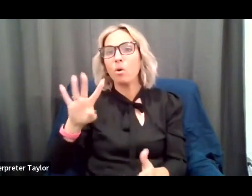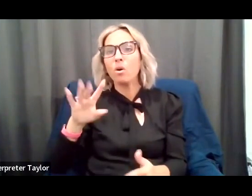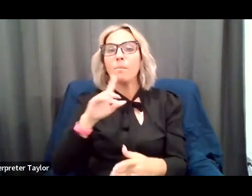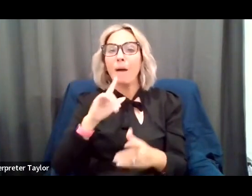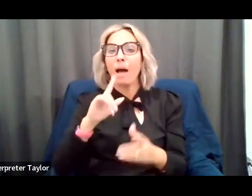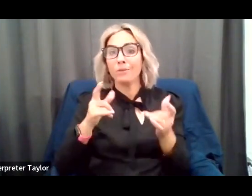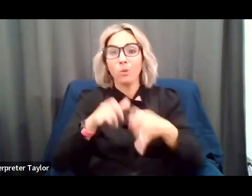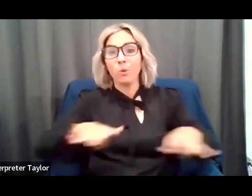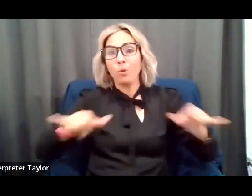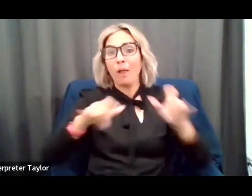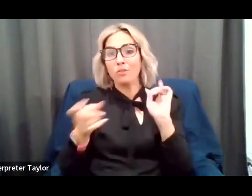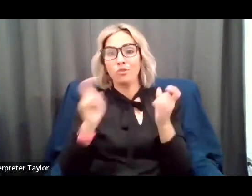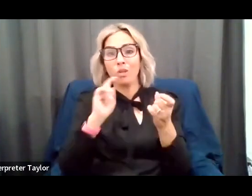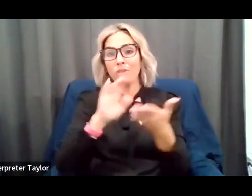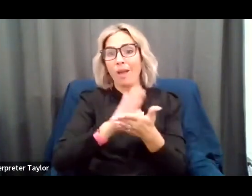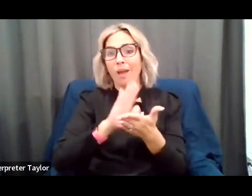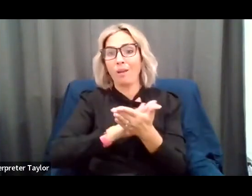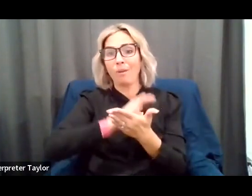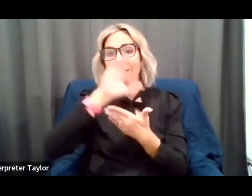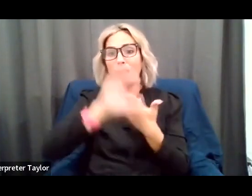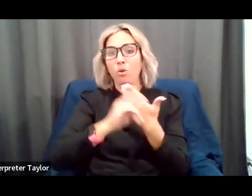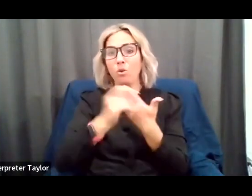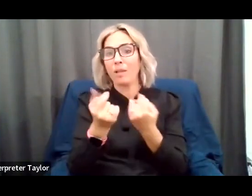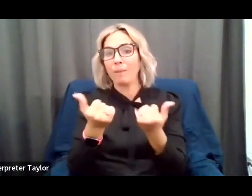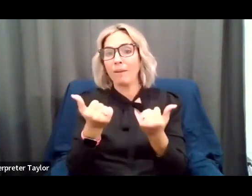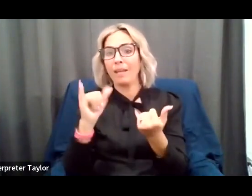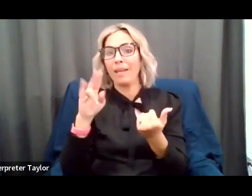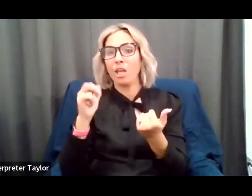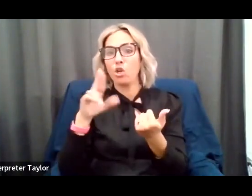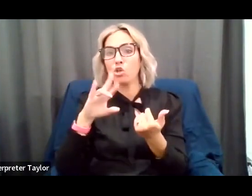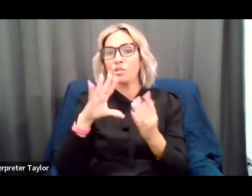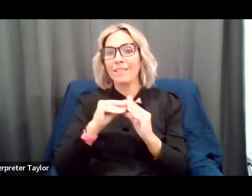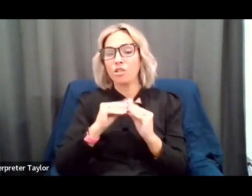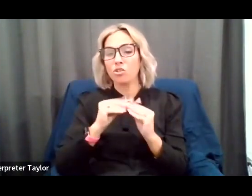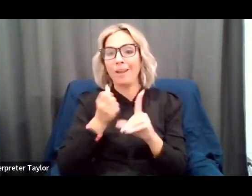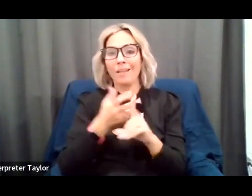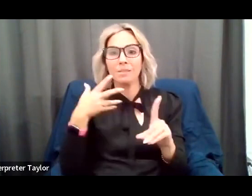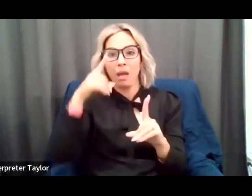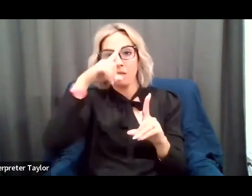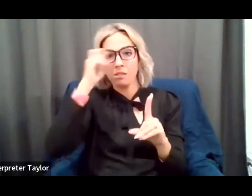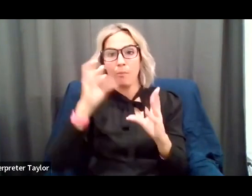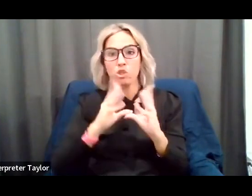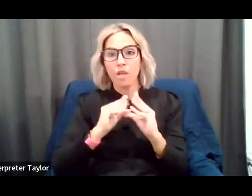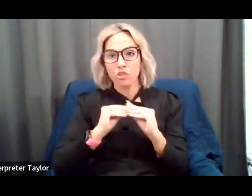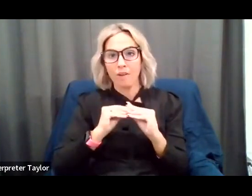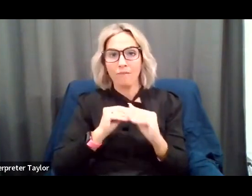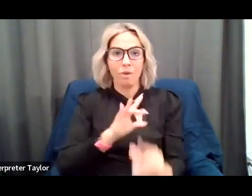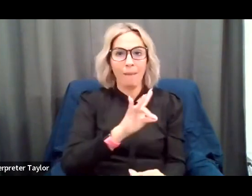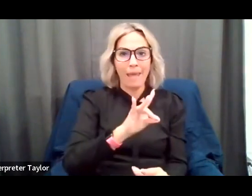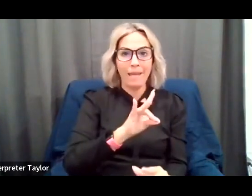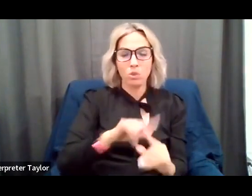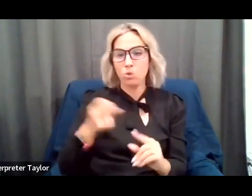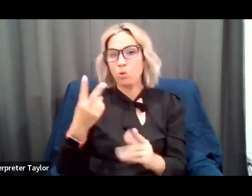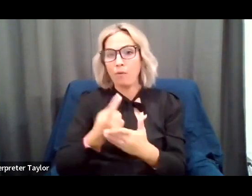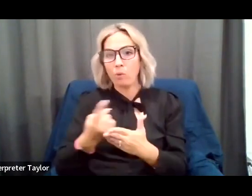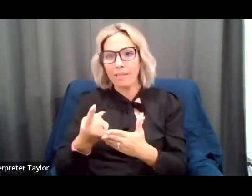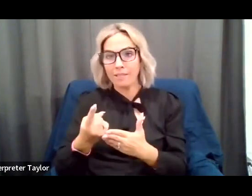its academic calendar to eliminate its Intersession and-and expand its summer session, 8-12 weeks. And by dealing directly with